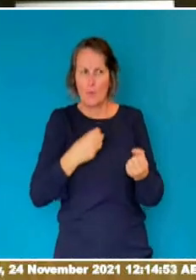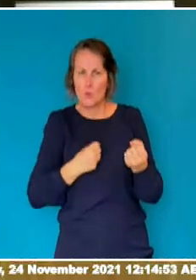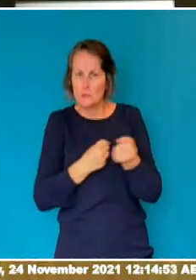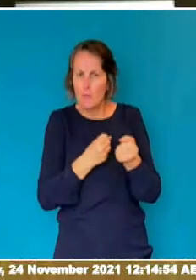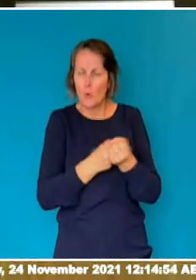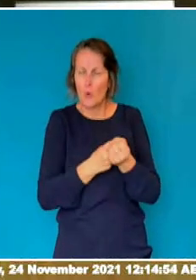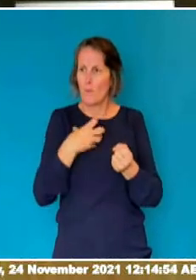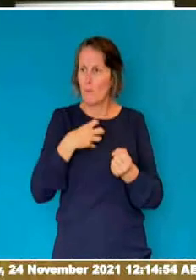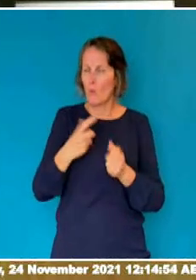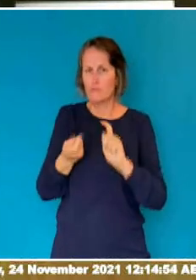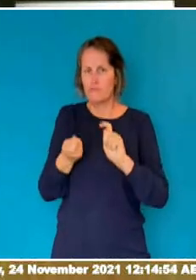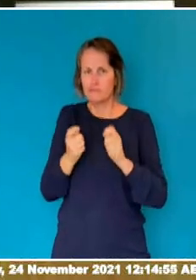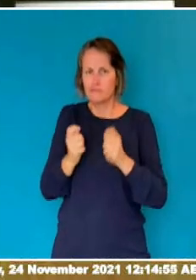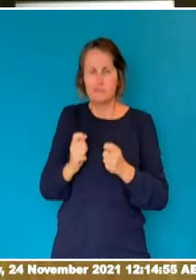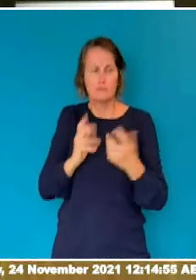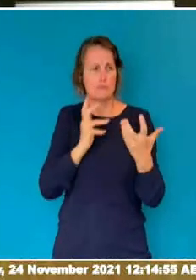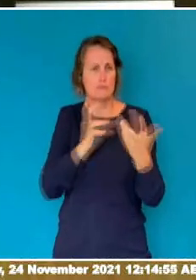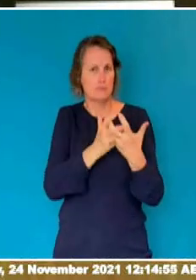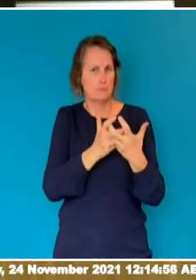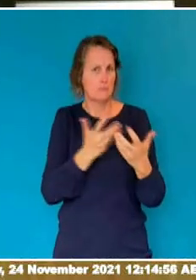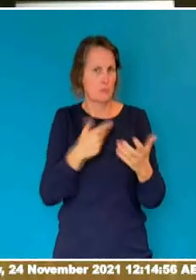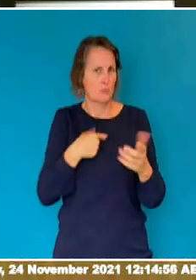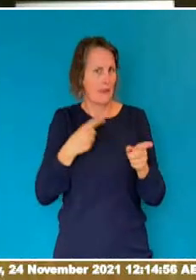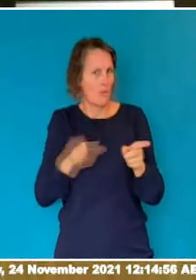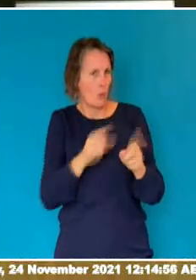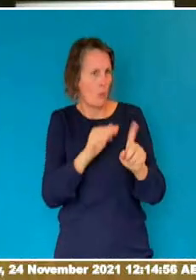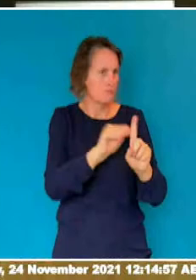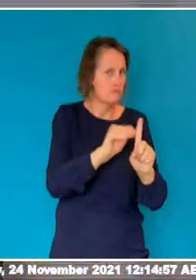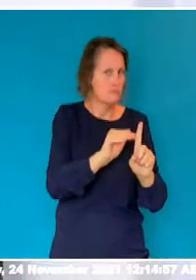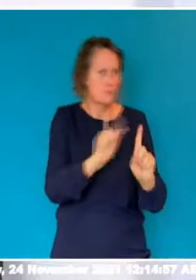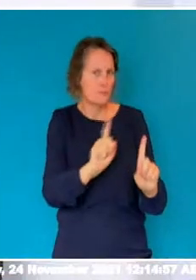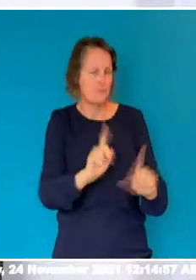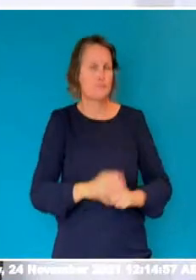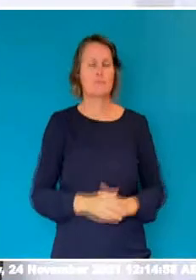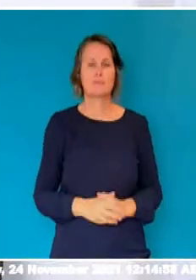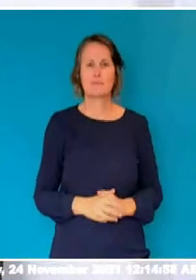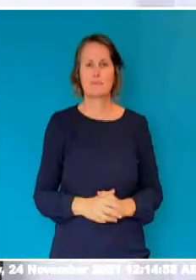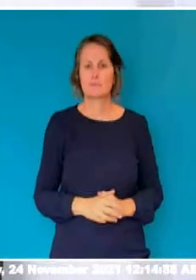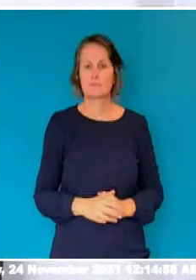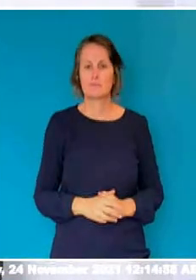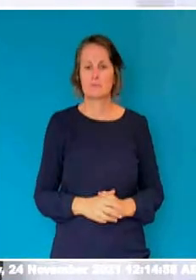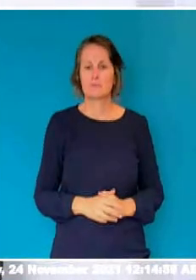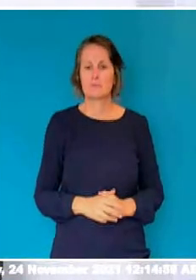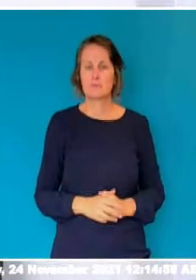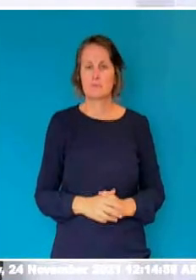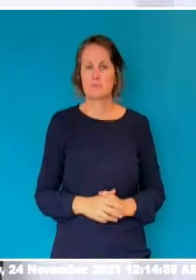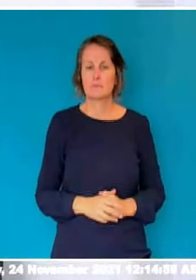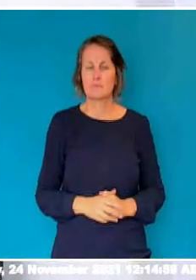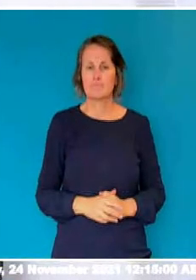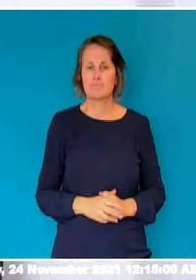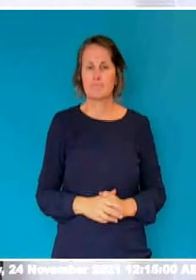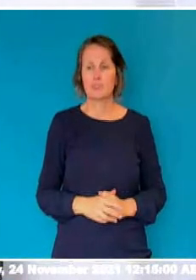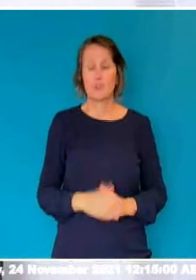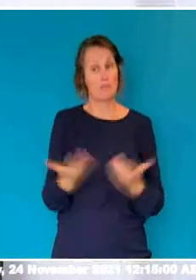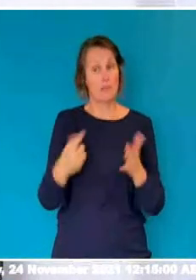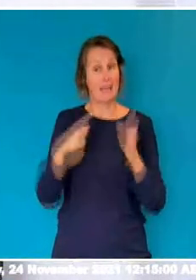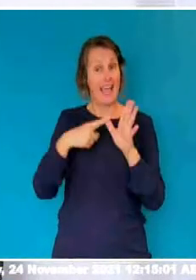further adjustment. MS DOWSETT: Within the ATO, the provision of adjustments is linked